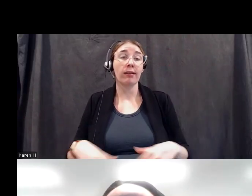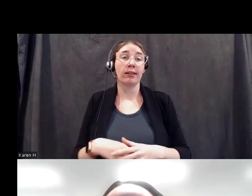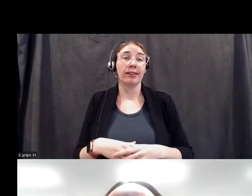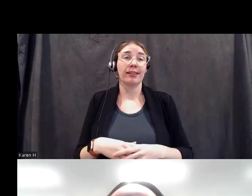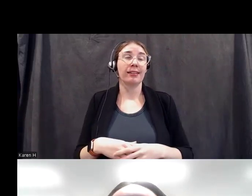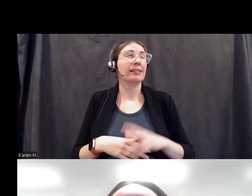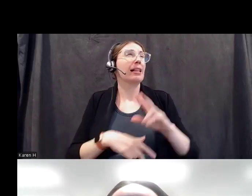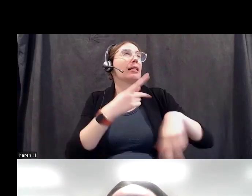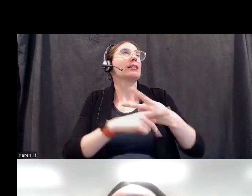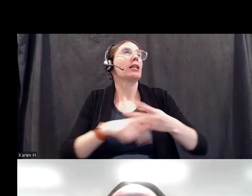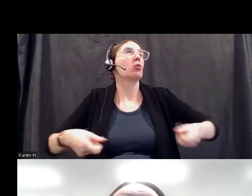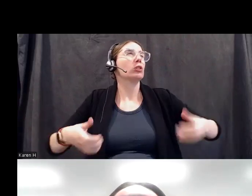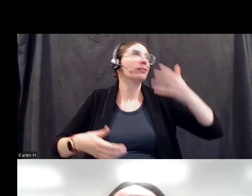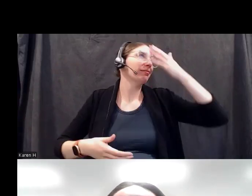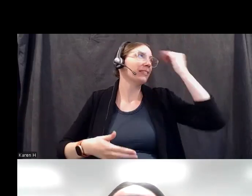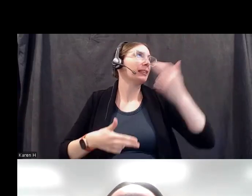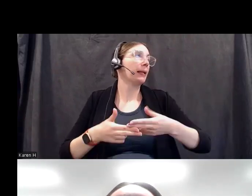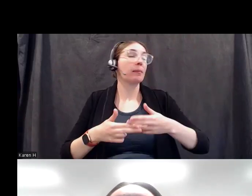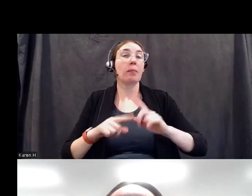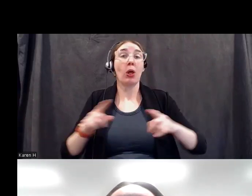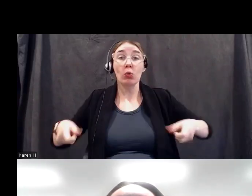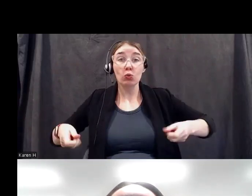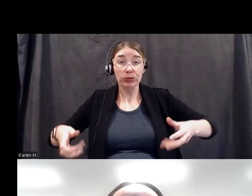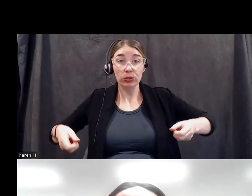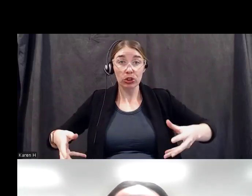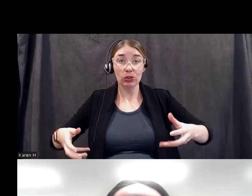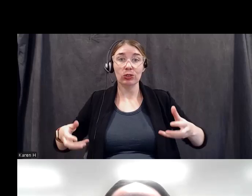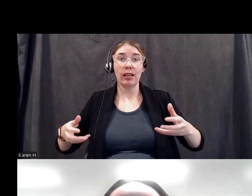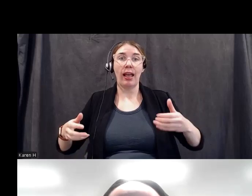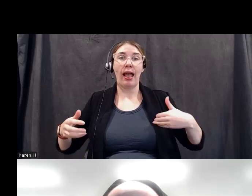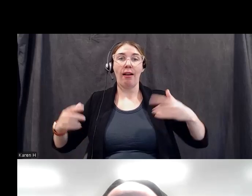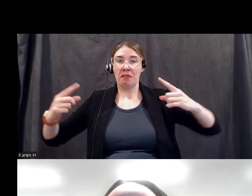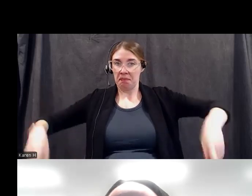but basically wheelchairs that can go anywhere because they have treads in them so people are